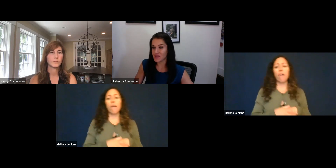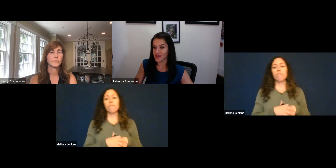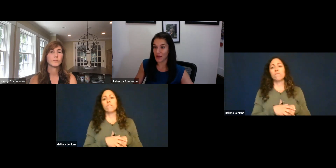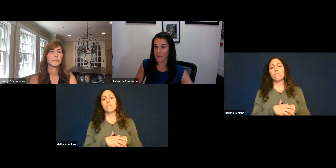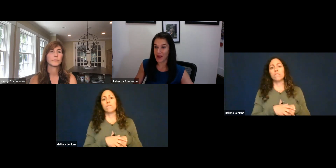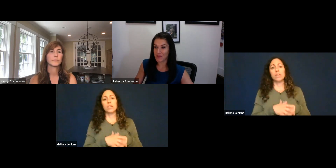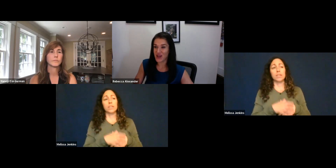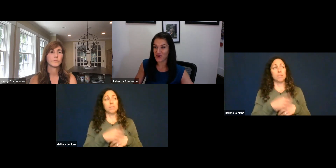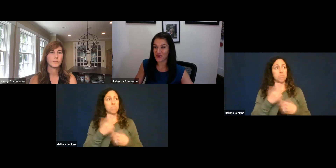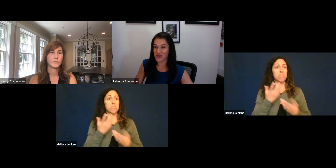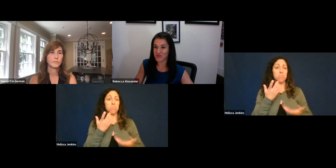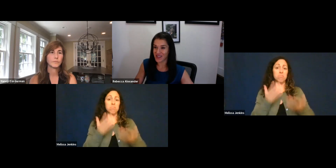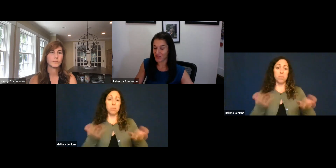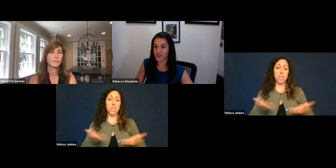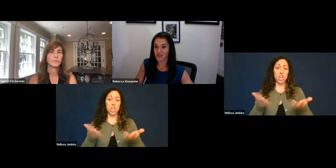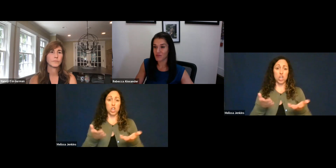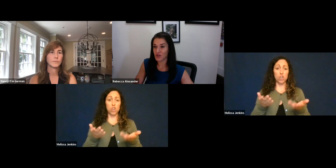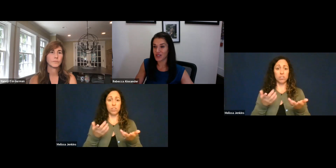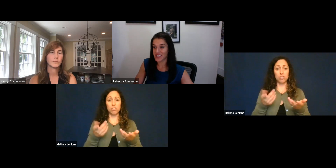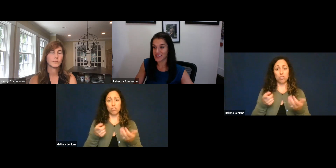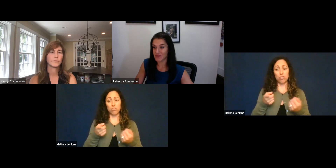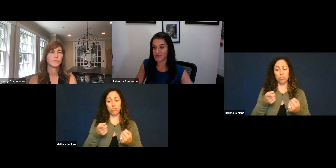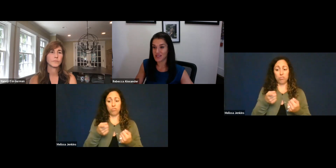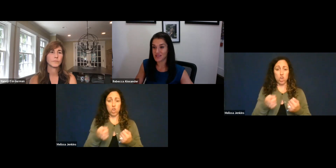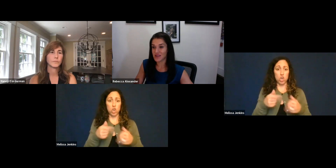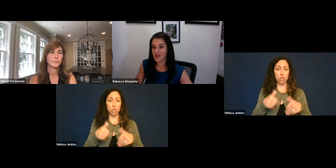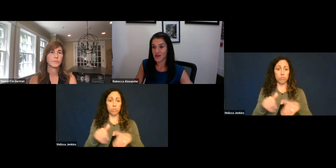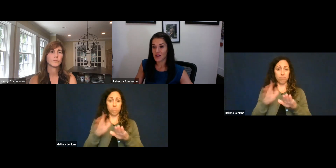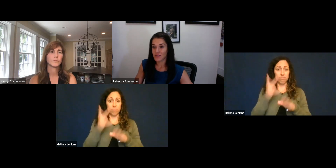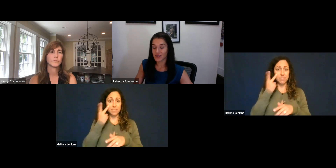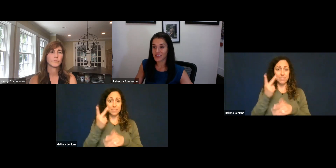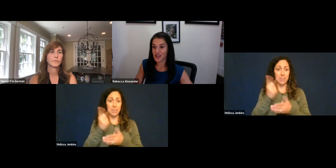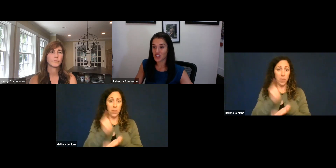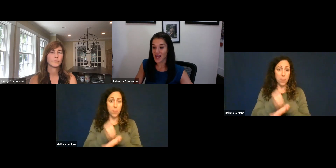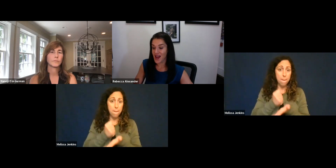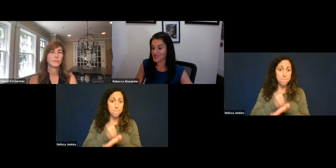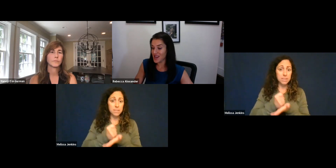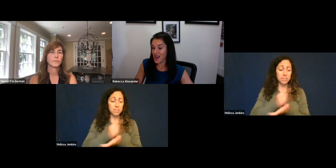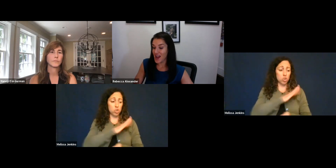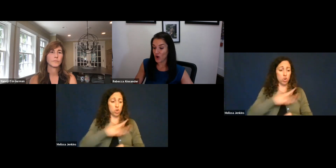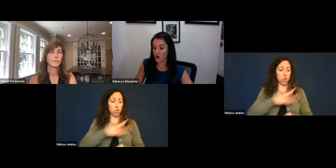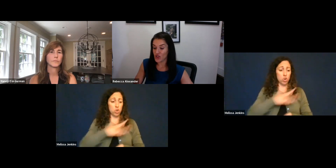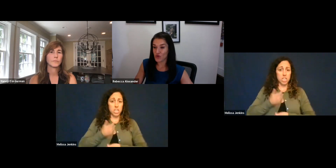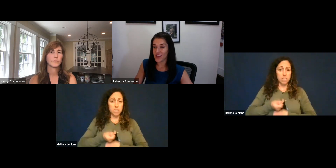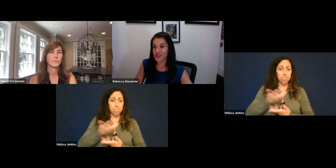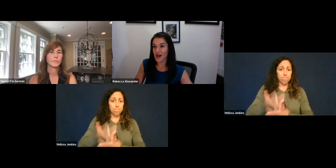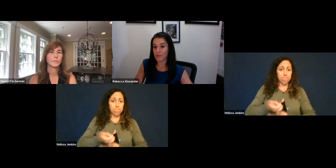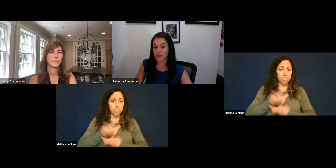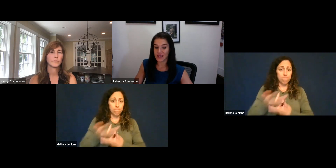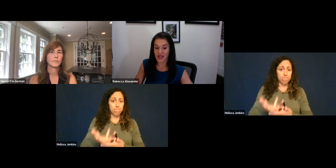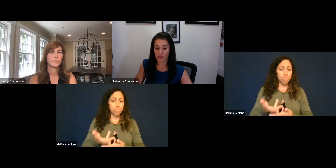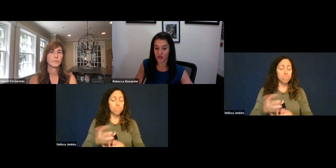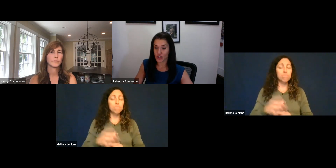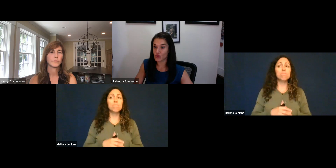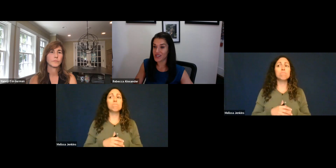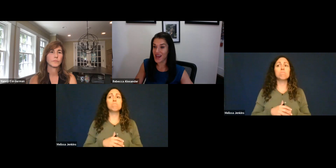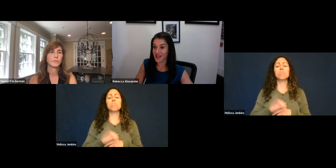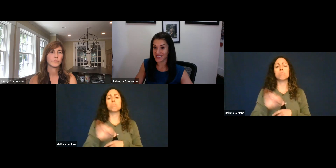I think that might be helpful to be able to communicate some of these feelings that she has. I also think that being able to connect,